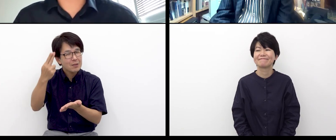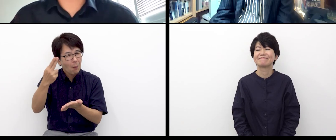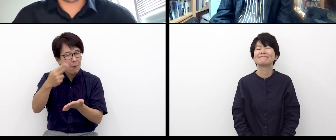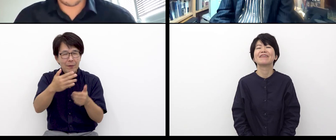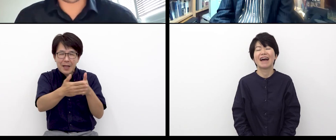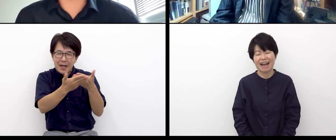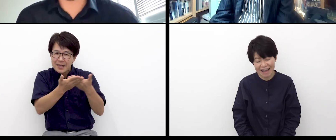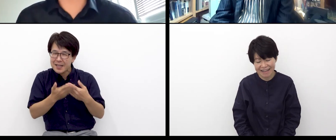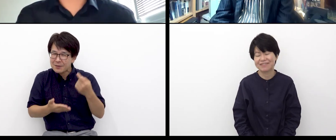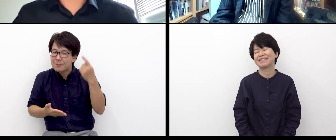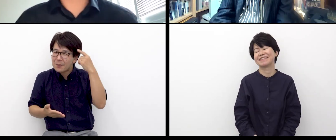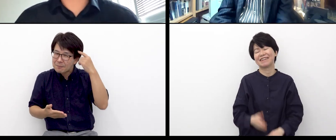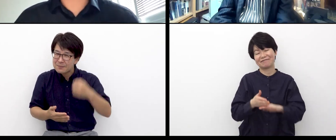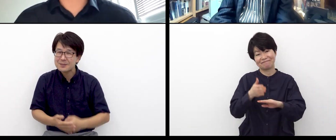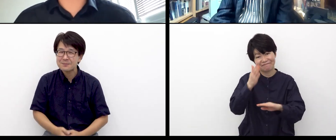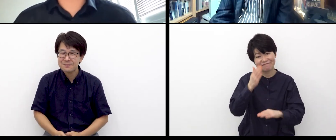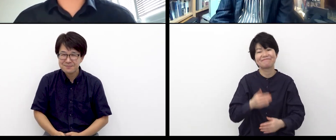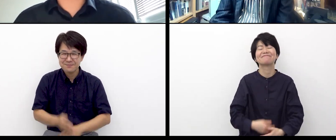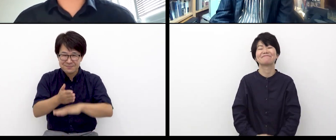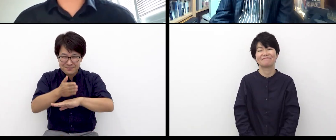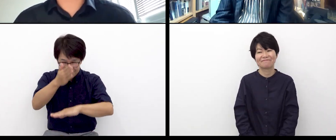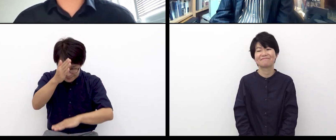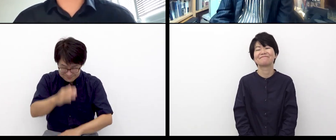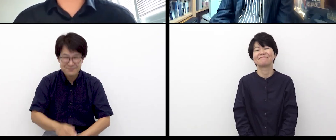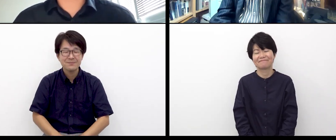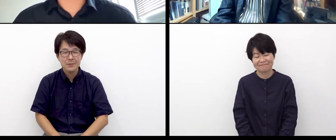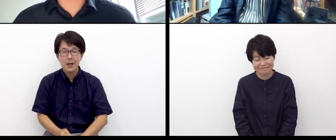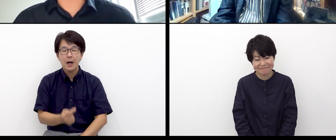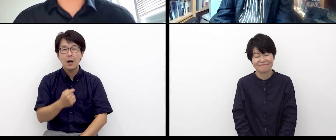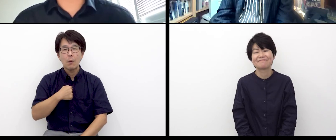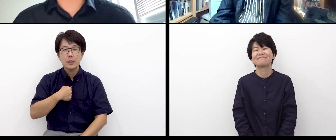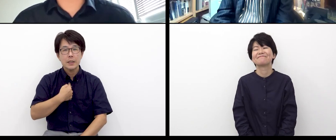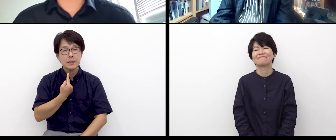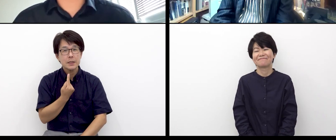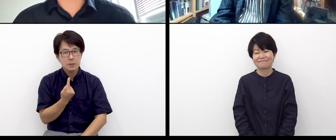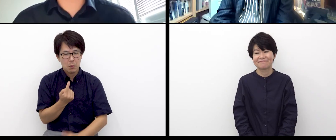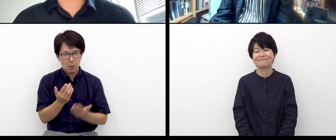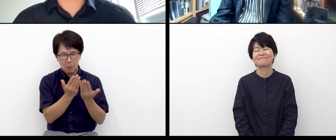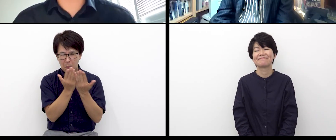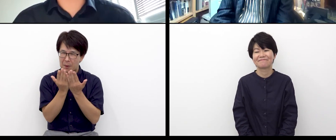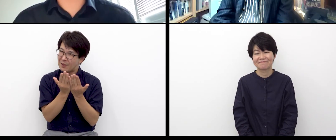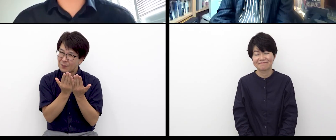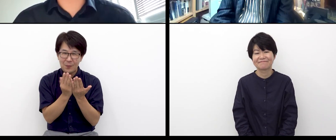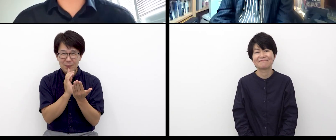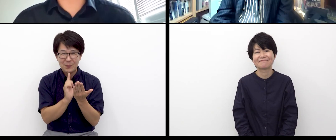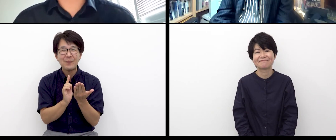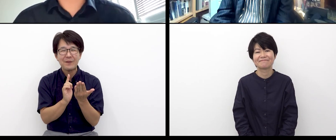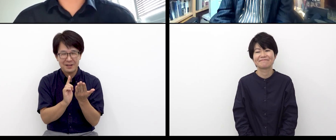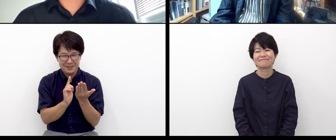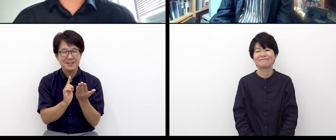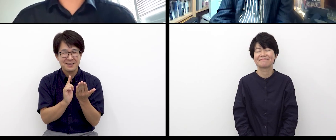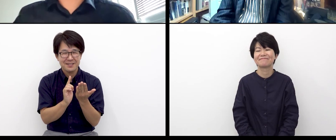I see, thank you. OGAWA: I’ve learned a lot